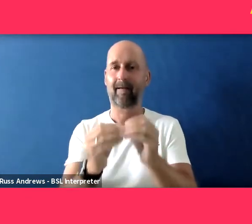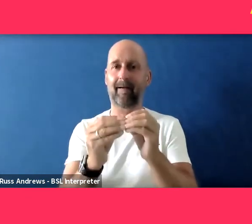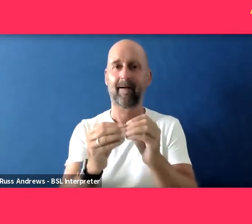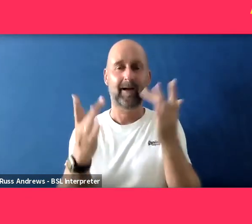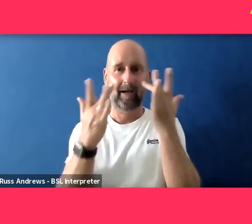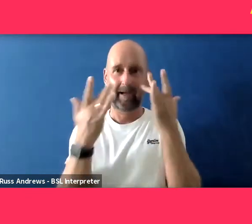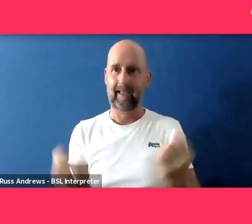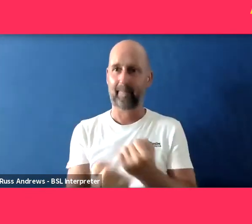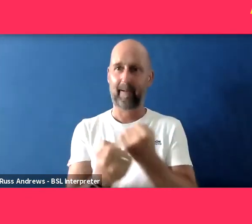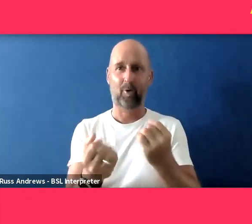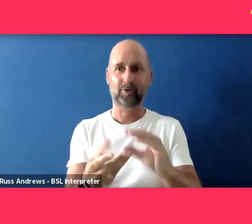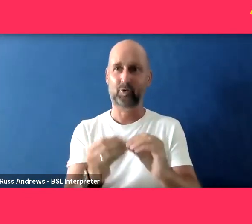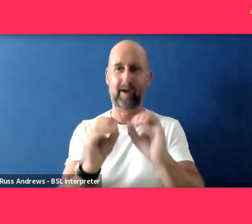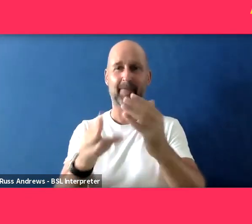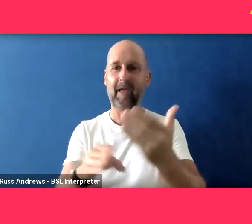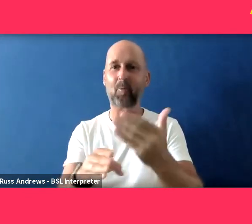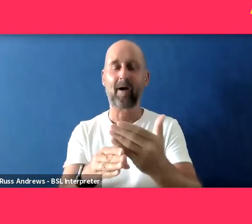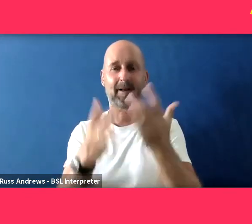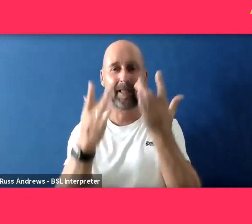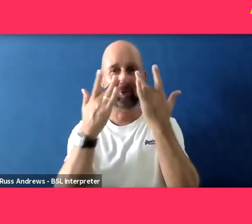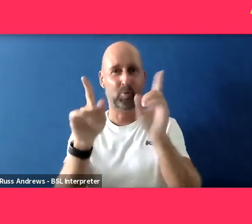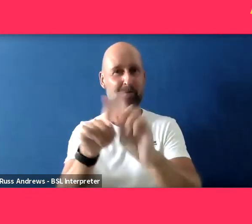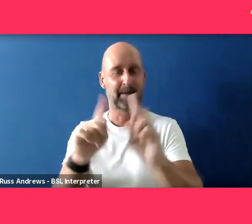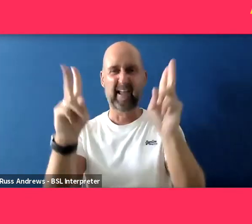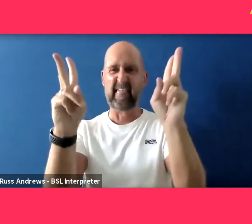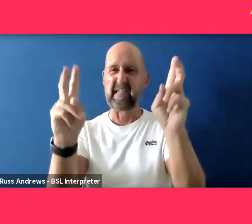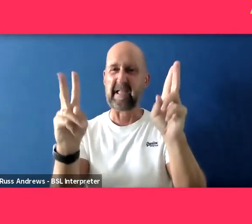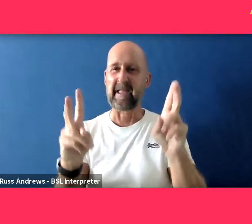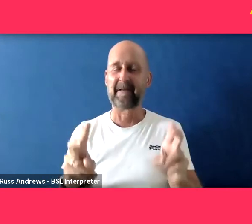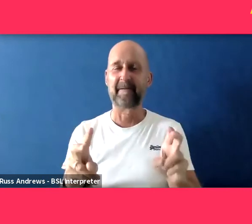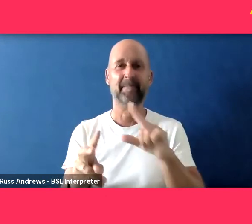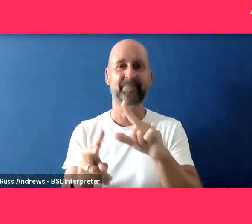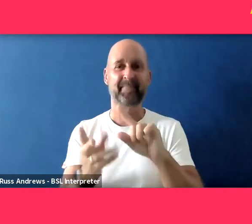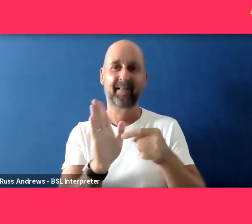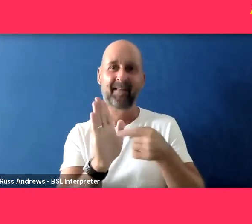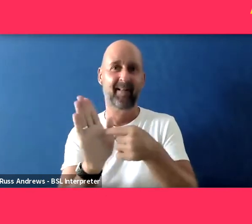to create work that discusses different themes and discusses what they want they want to speak about.